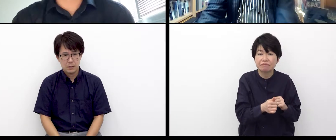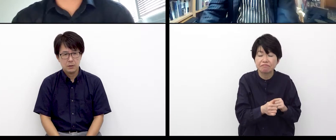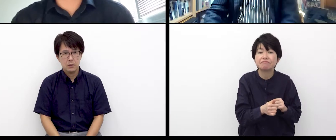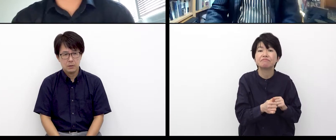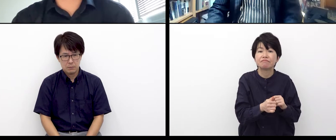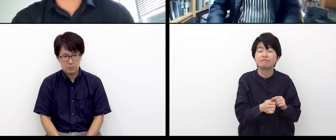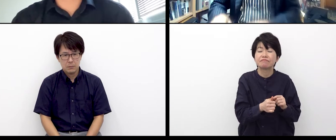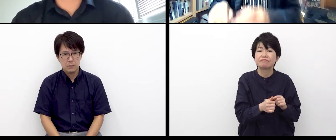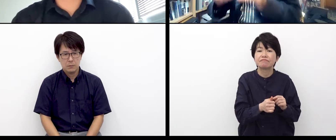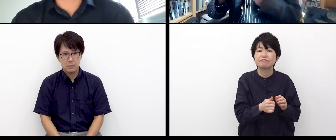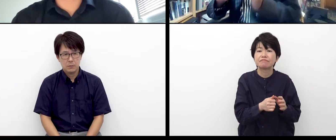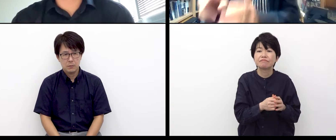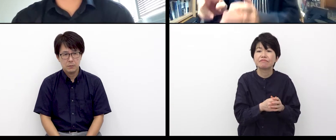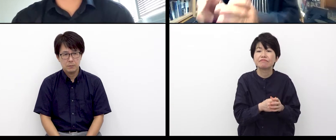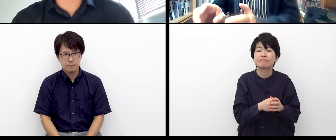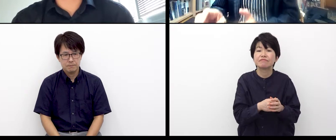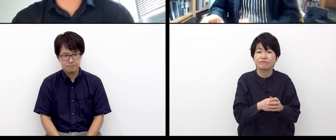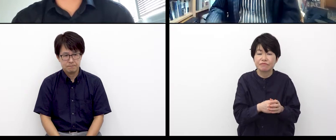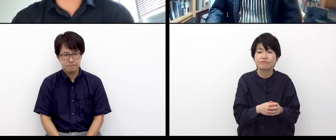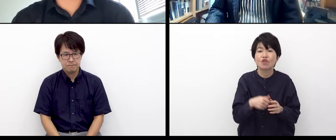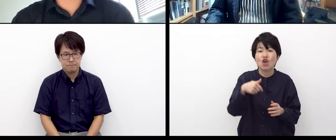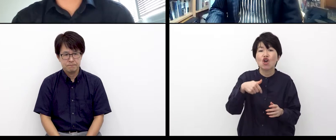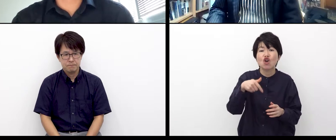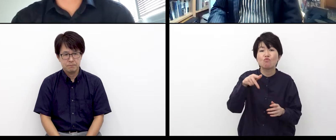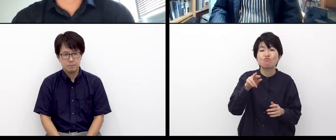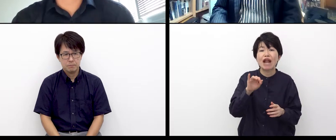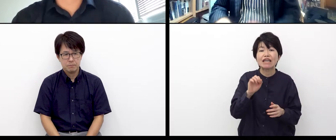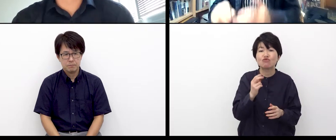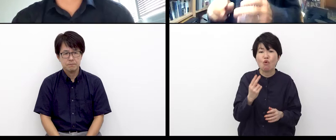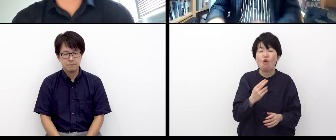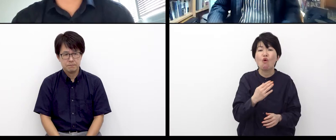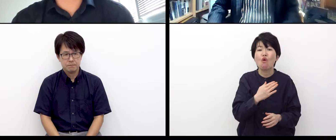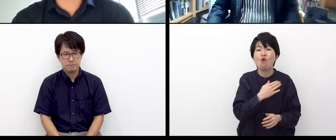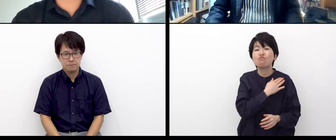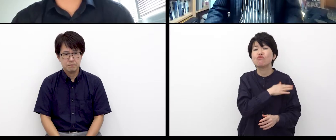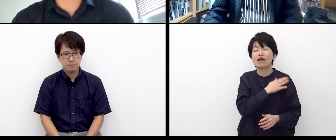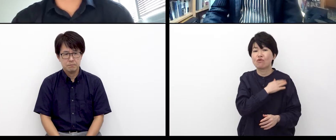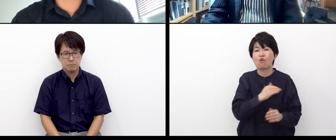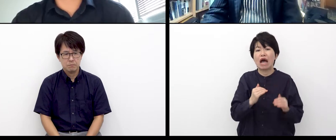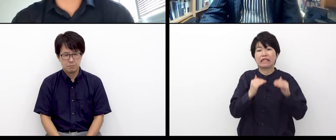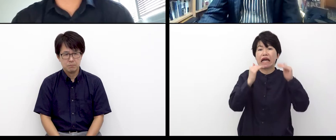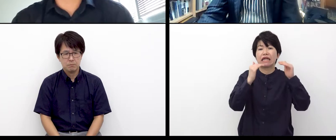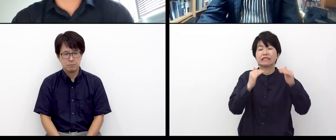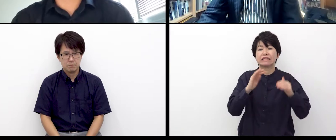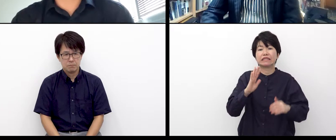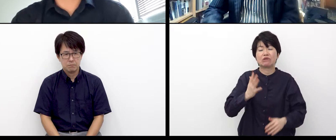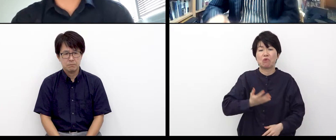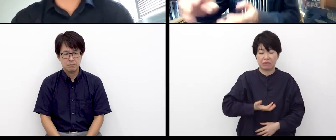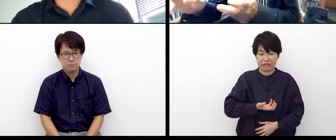they are a person of great pride, but not confident.